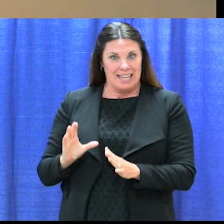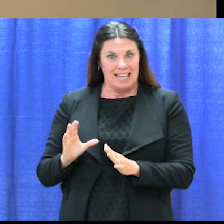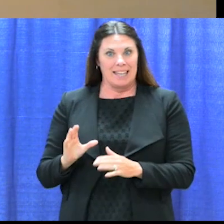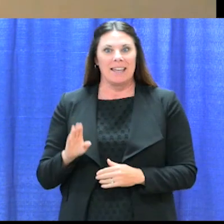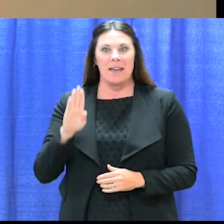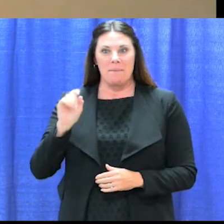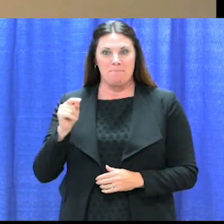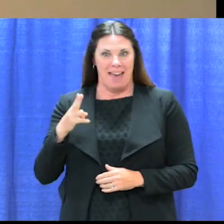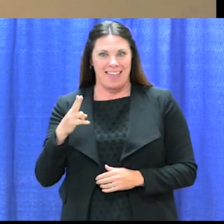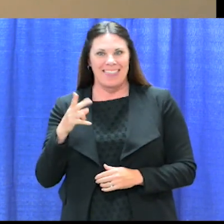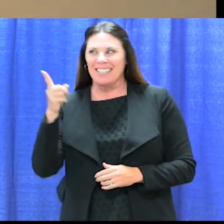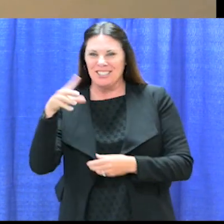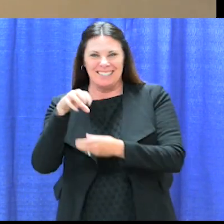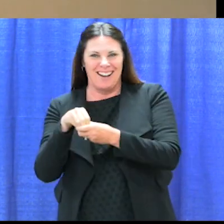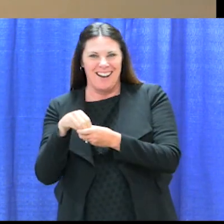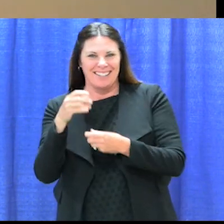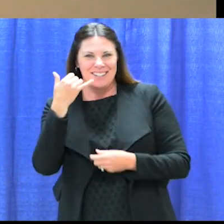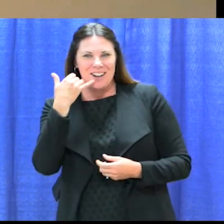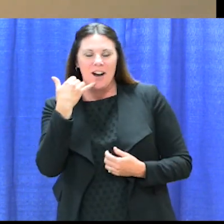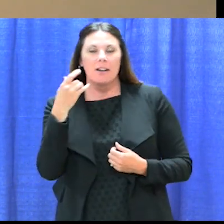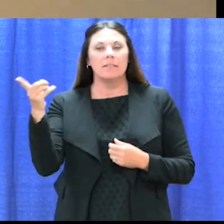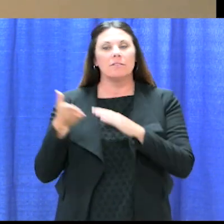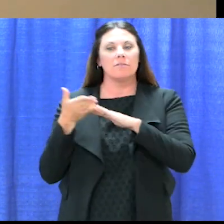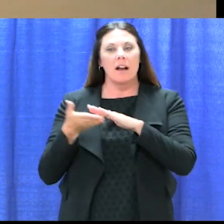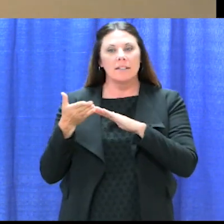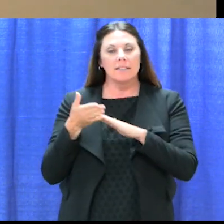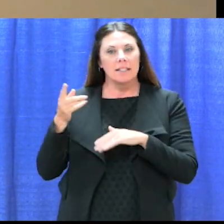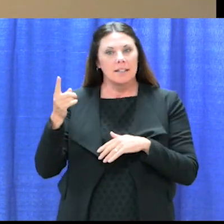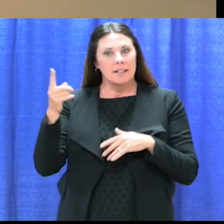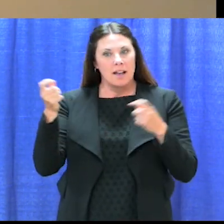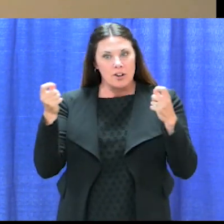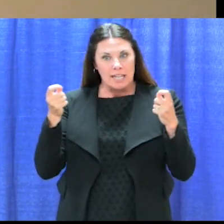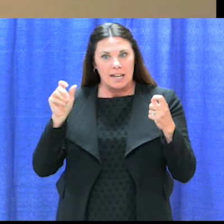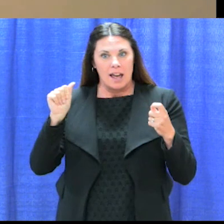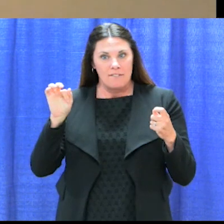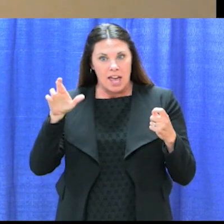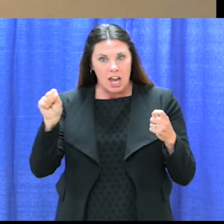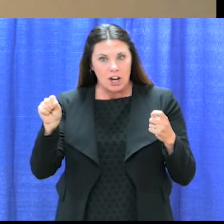waving her hand - who runs government affairs. A community impact for your great state.